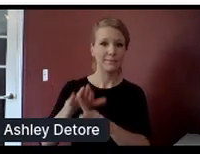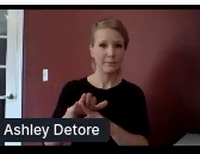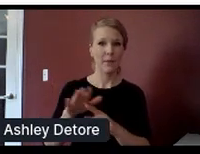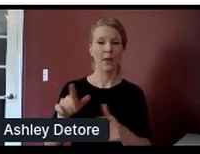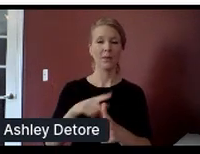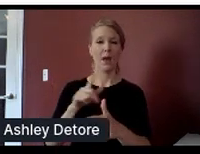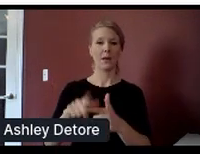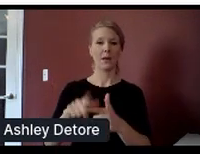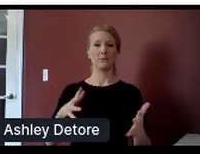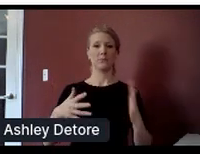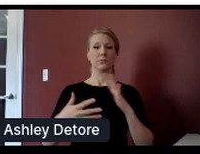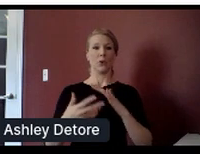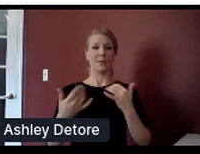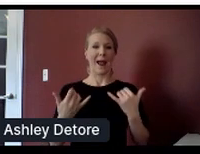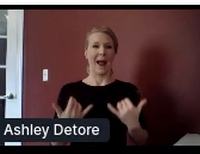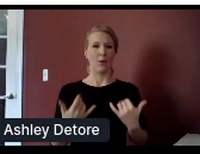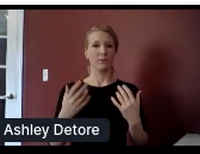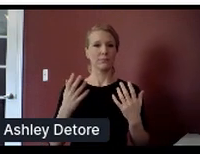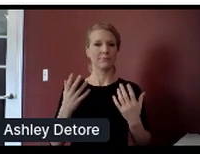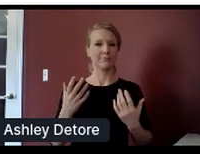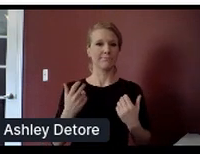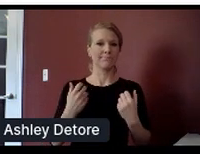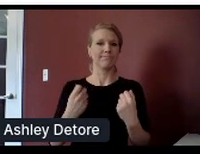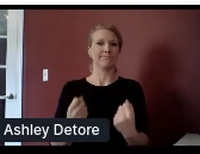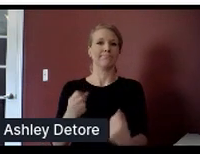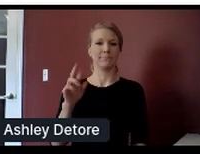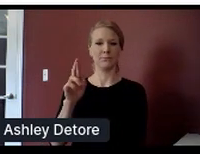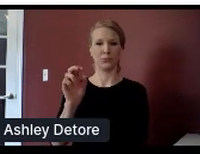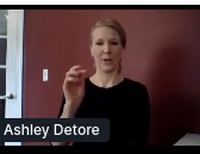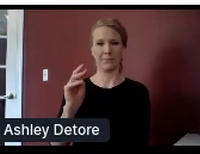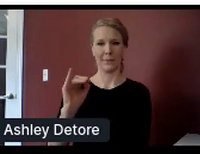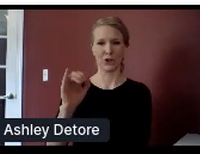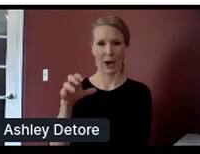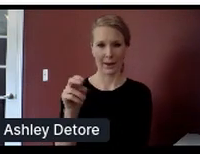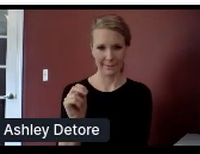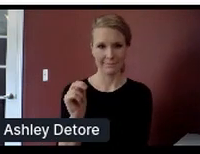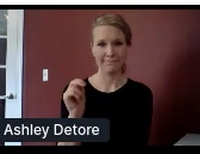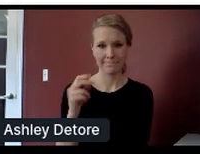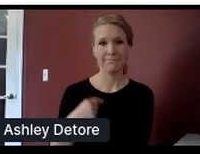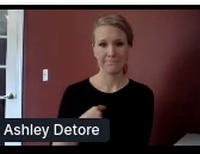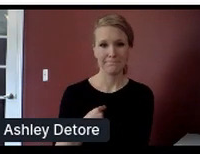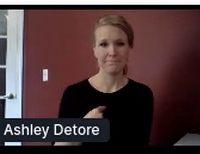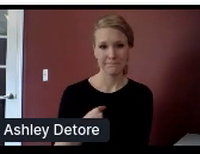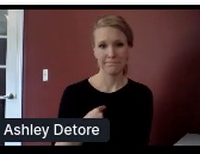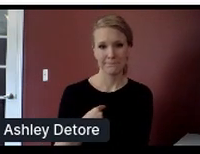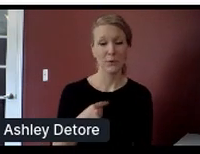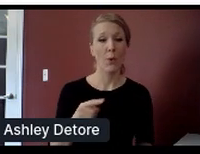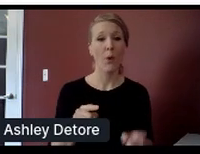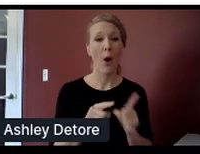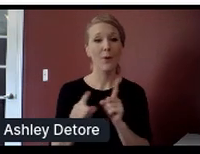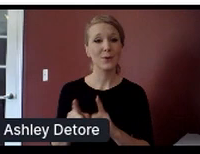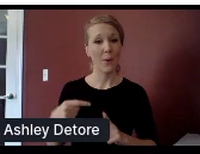I am in remission. I'm a professional.